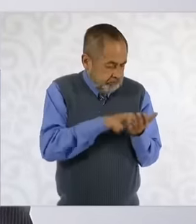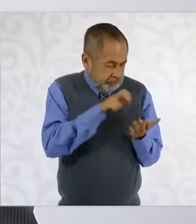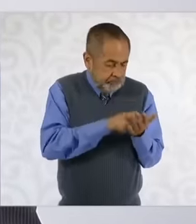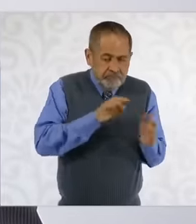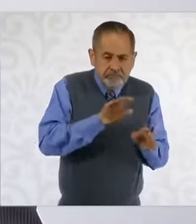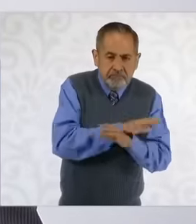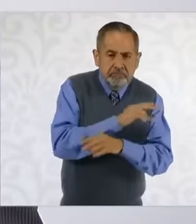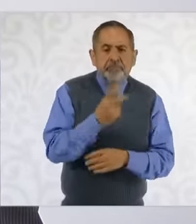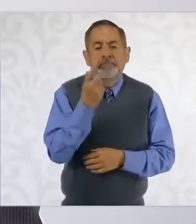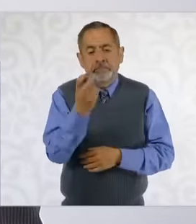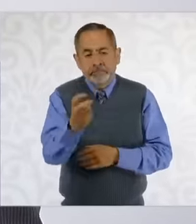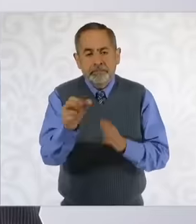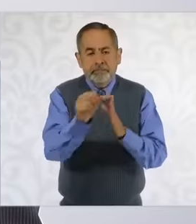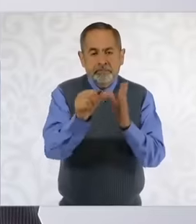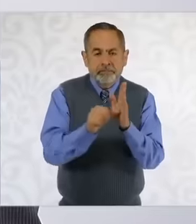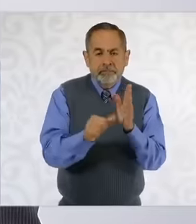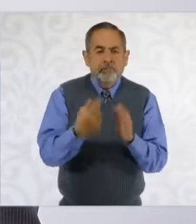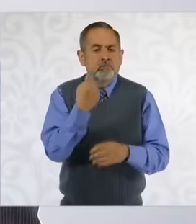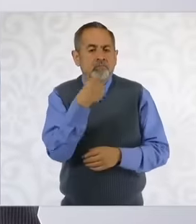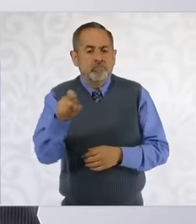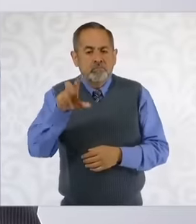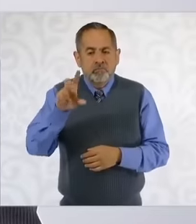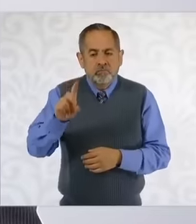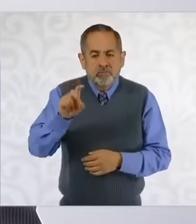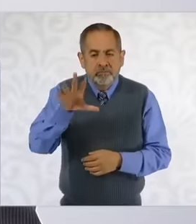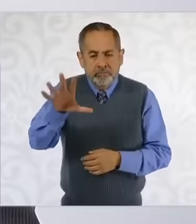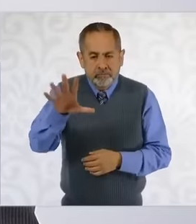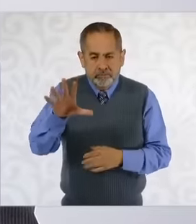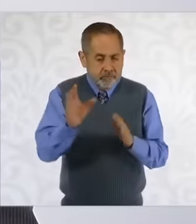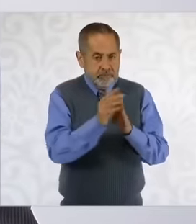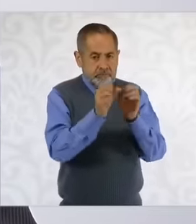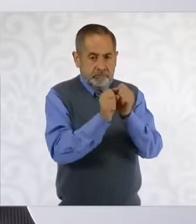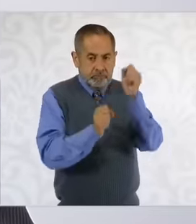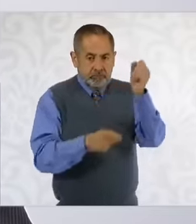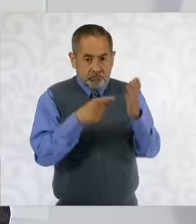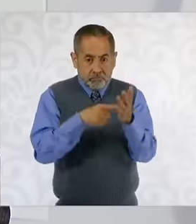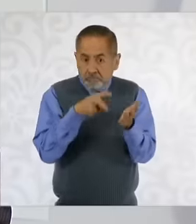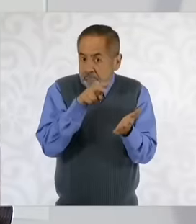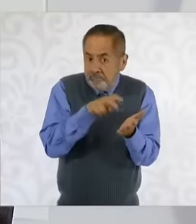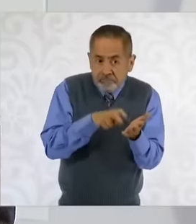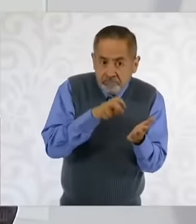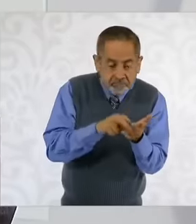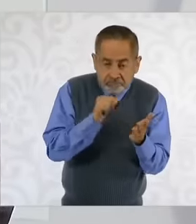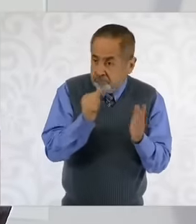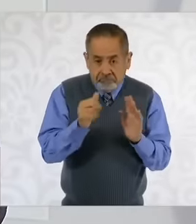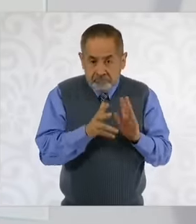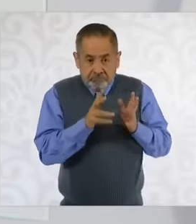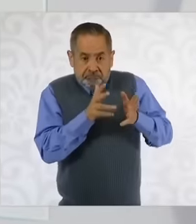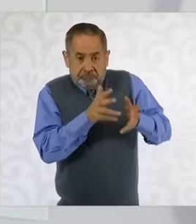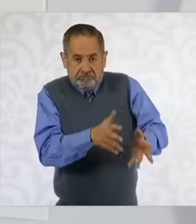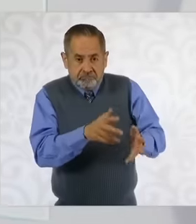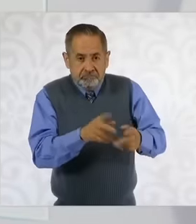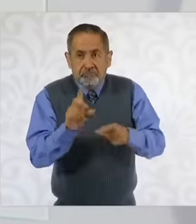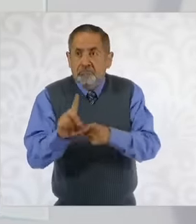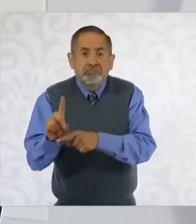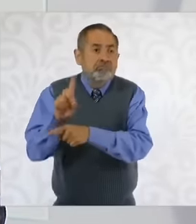135 of our Magna Carta, which has not undergone any modification since its promulgation on